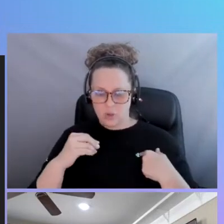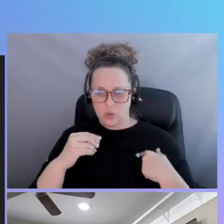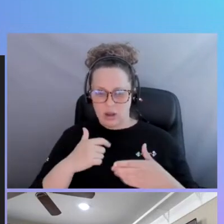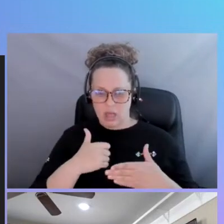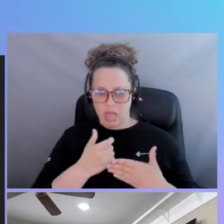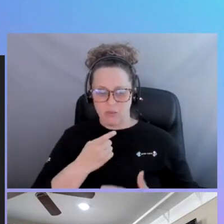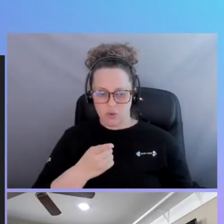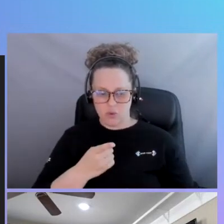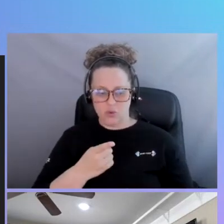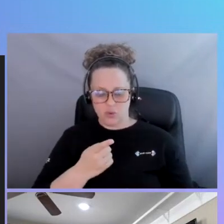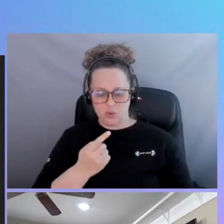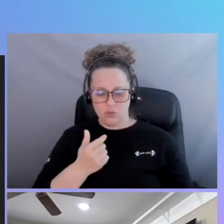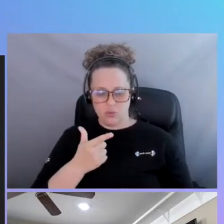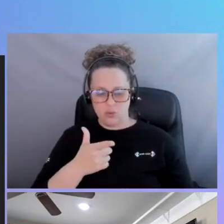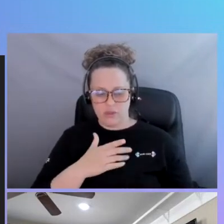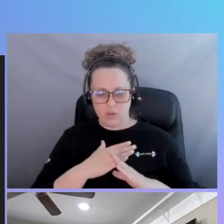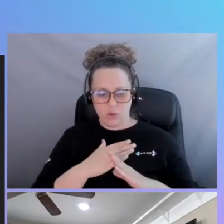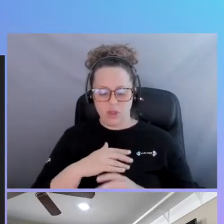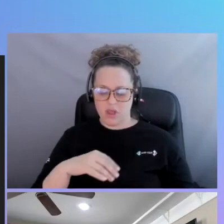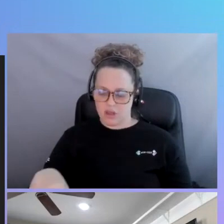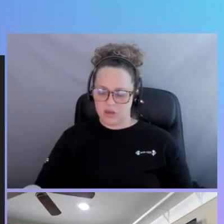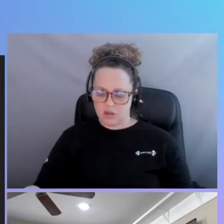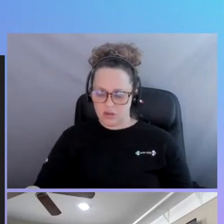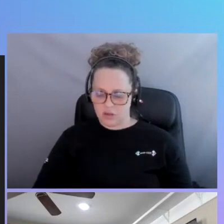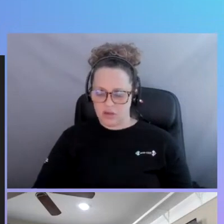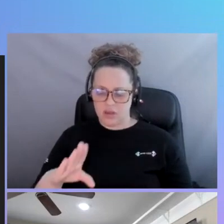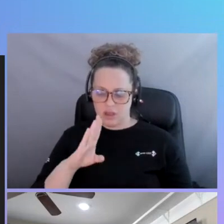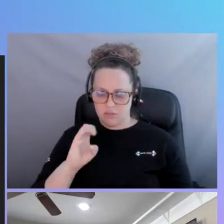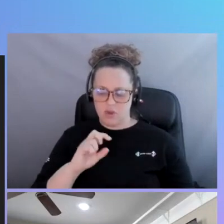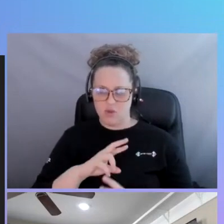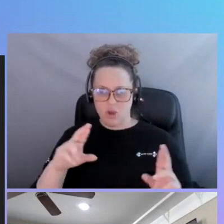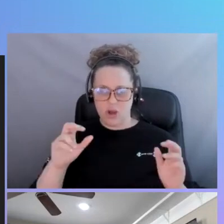do to help you remove that roadblock and be ready with a